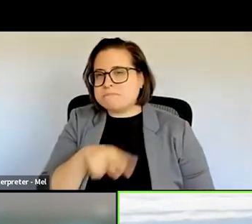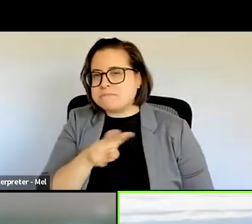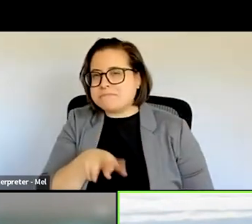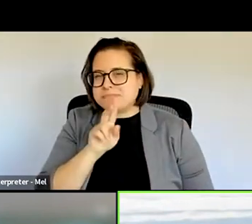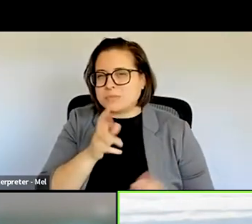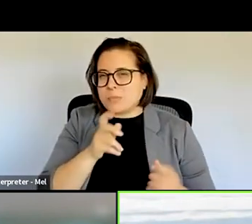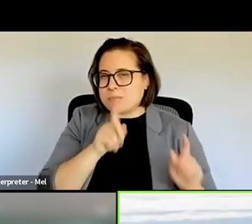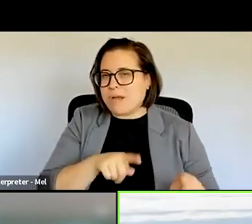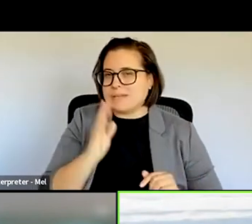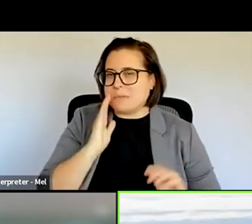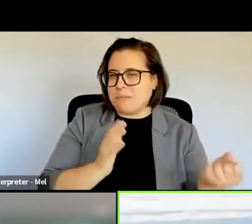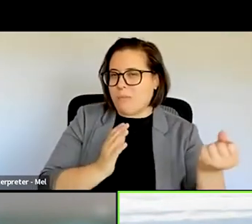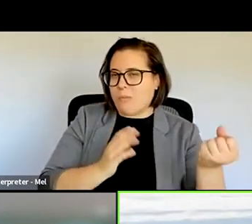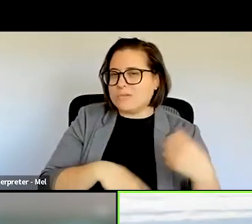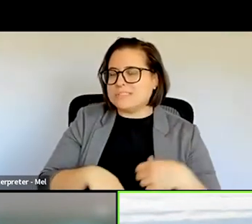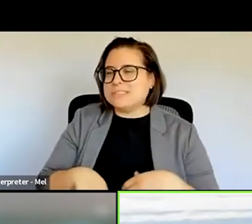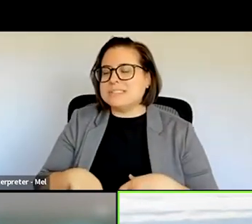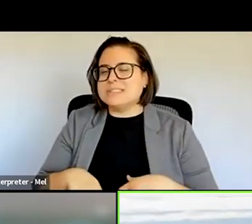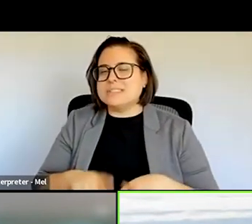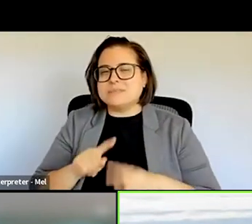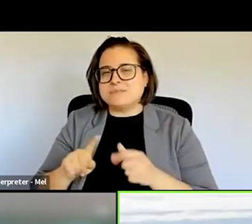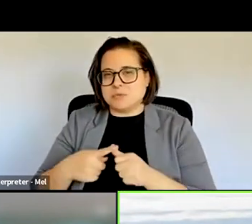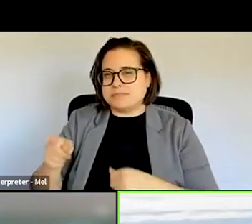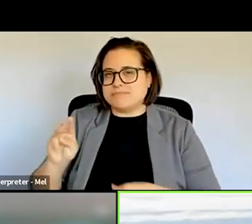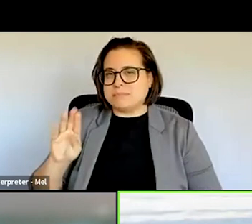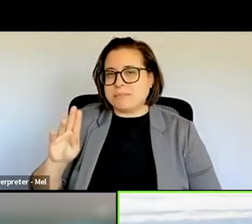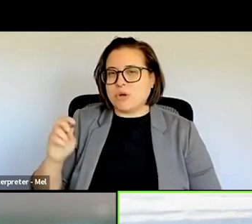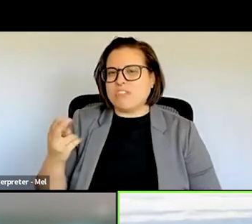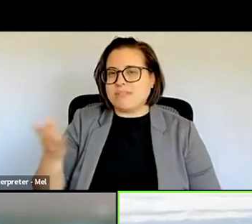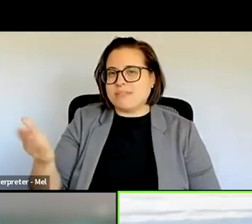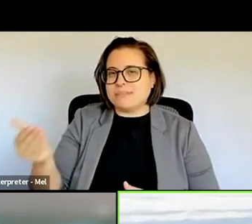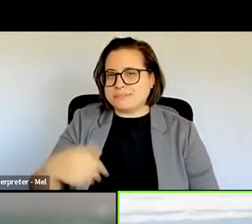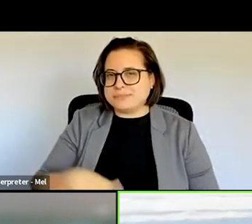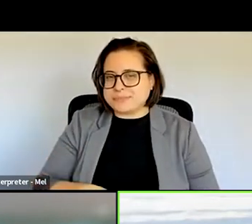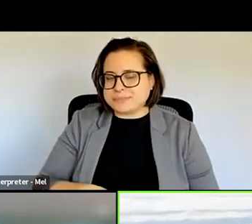was saying and see where -- where you want to take us. So Meredith please go ahead I will disappear